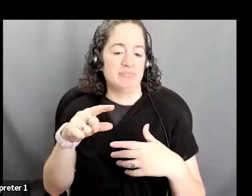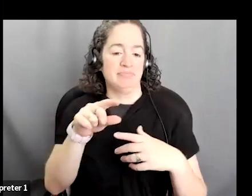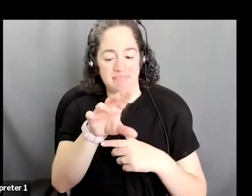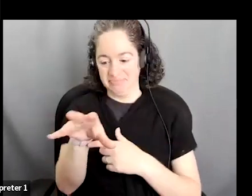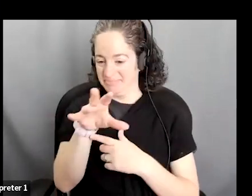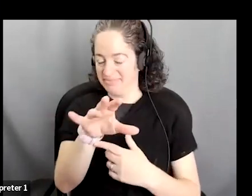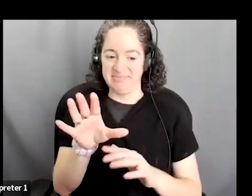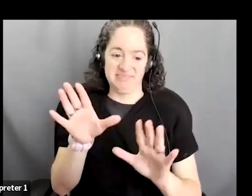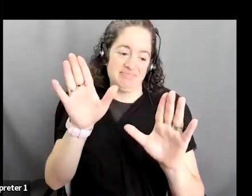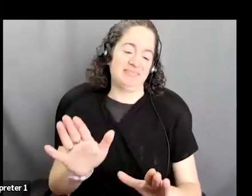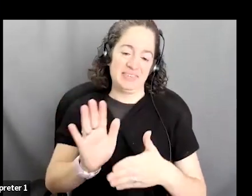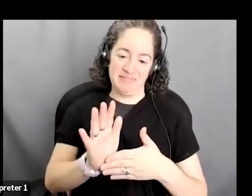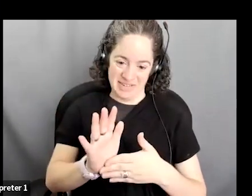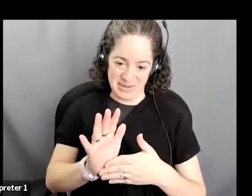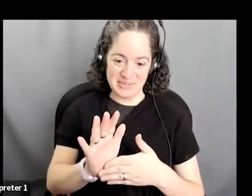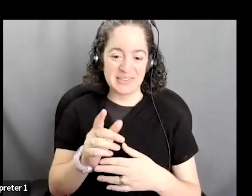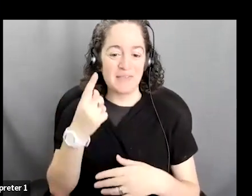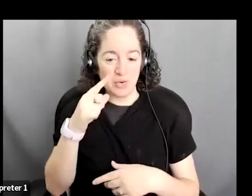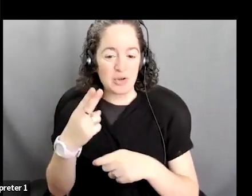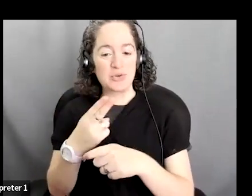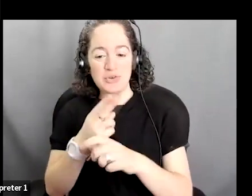about user experience and user interface.